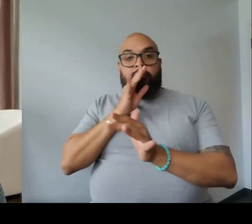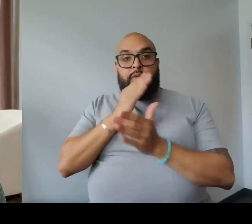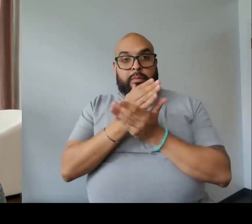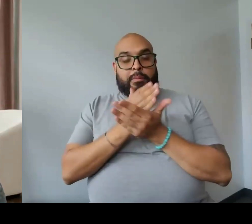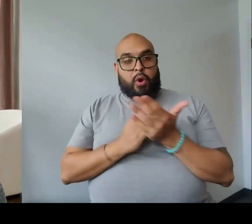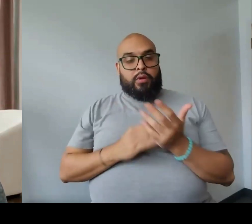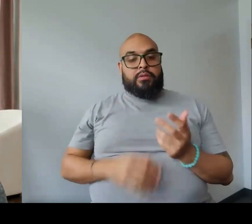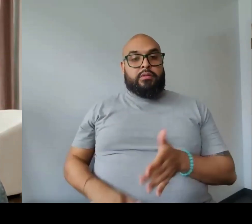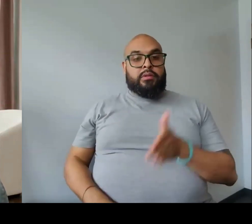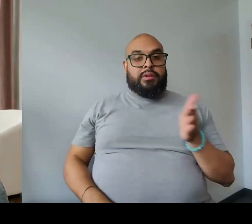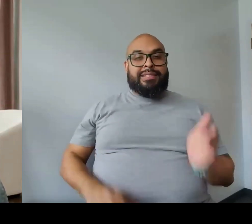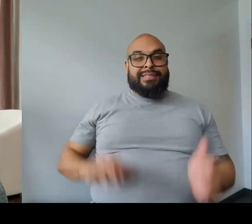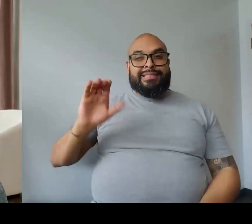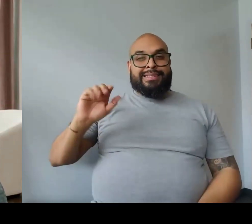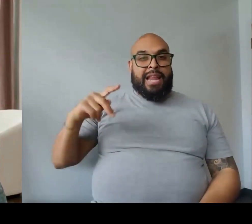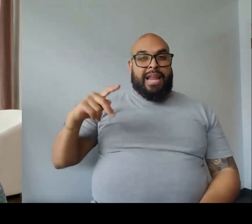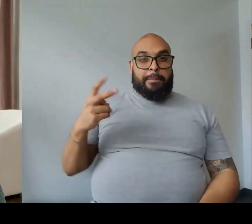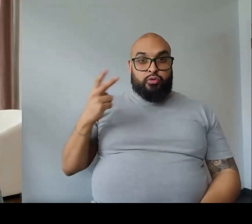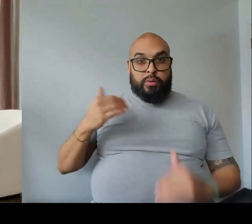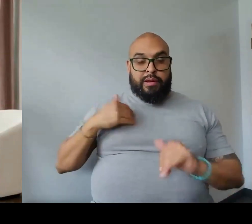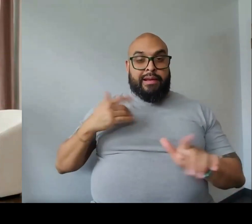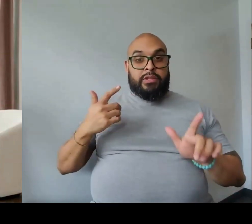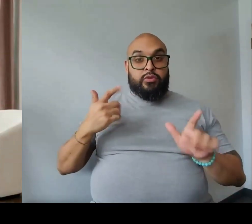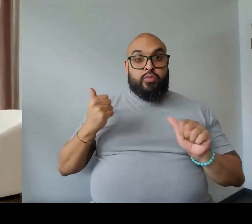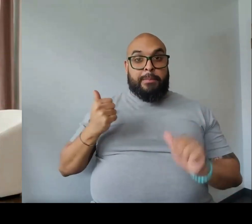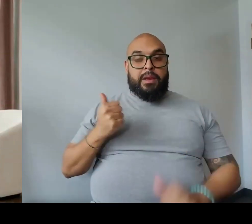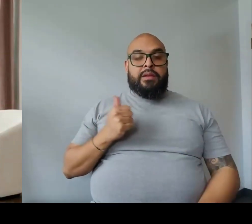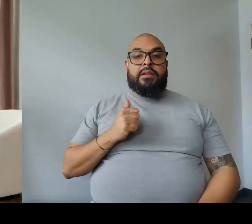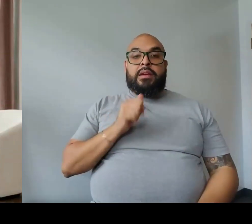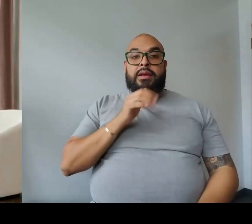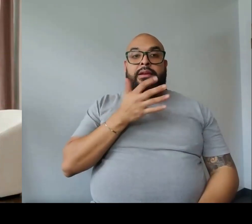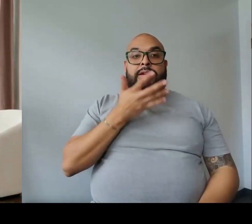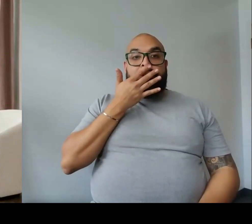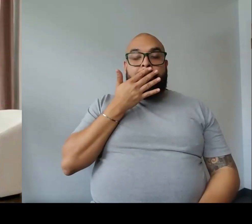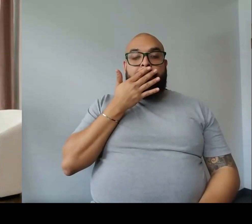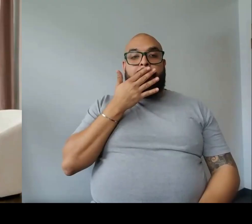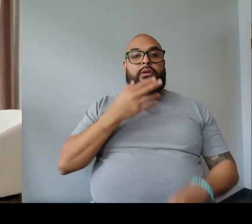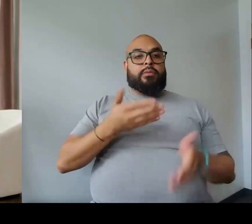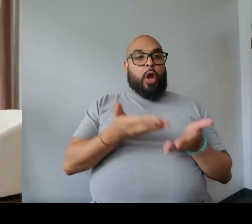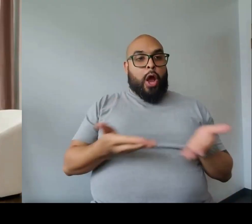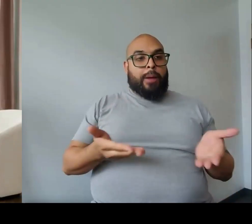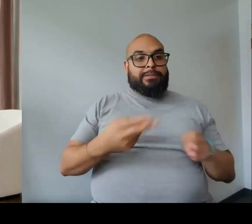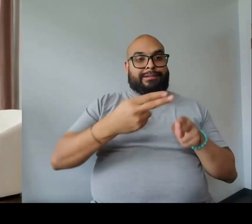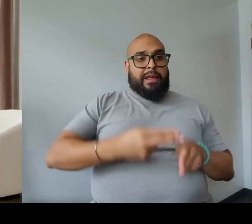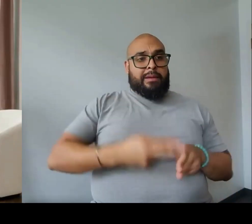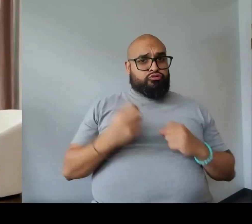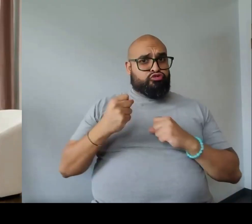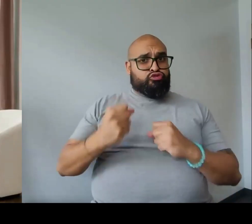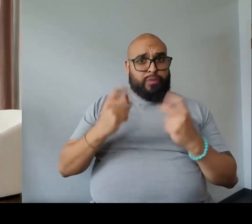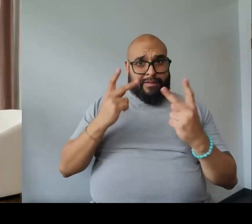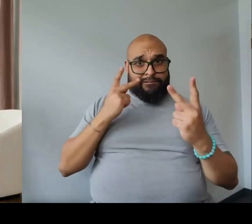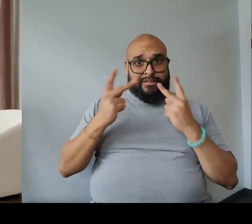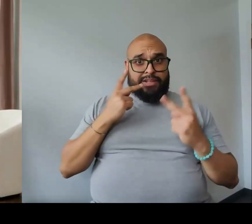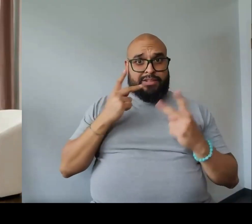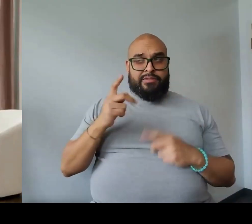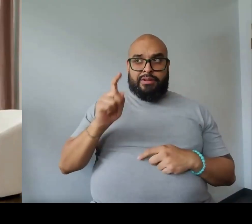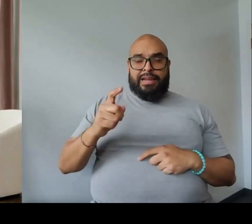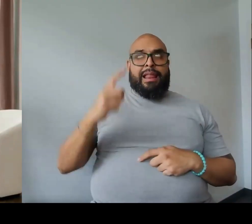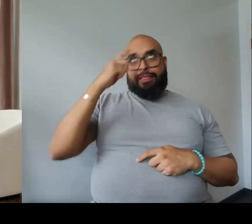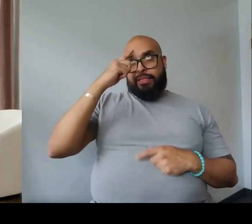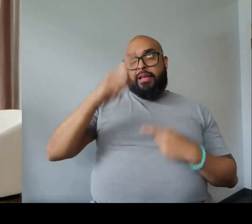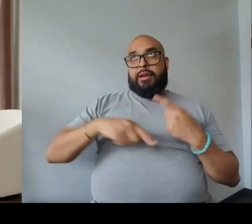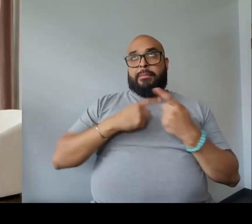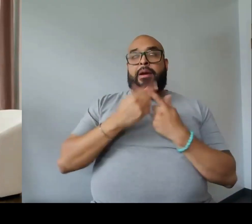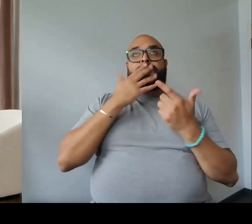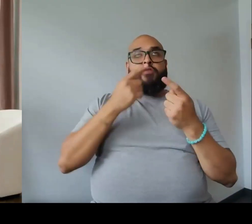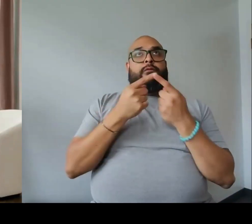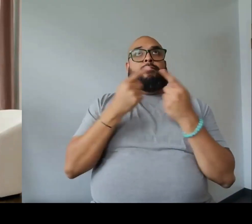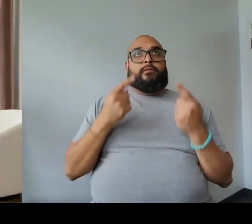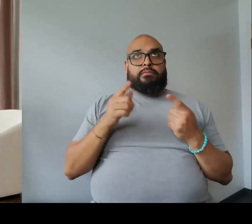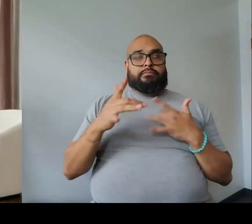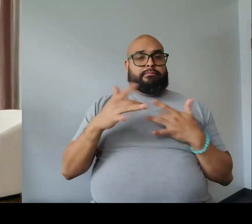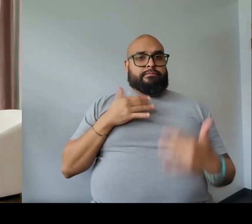CTOP 2 also has a rapid color object naming, which is of course very visual and we need to think about color contrast concerns there for our kiddos as well.